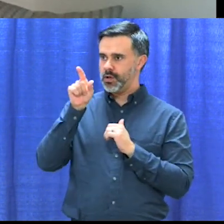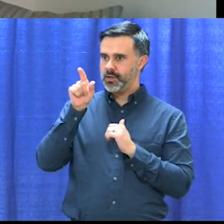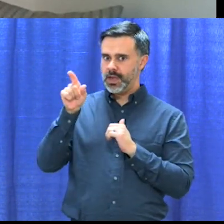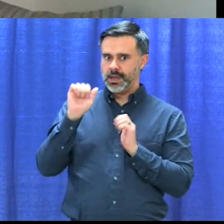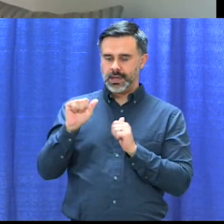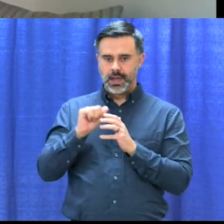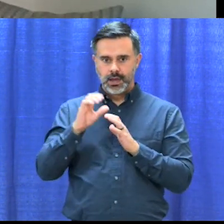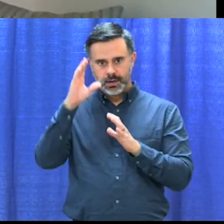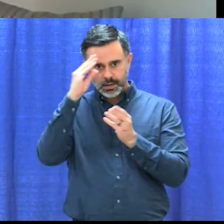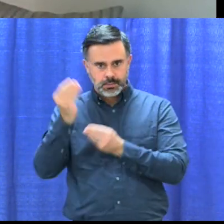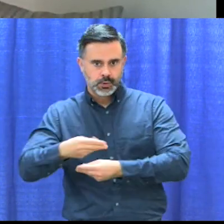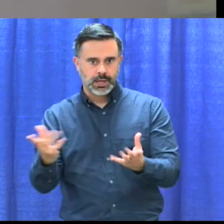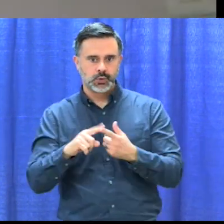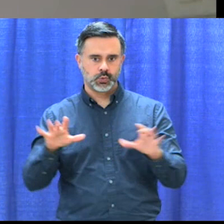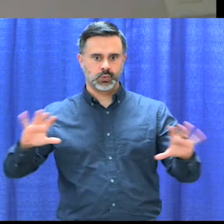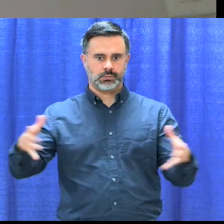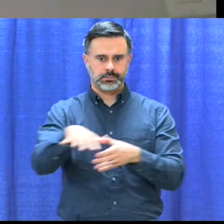[Burke speaking] And I can appreciate that.